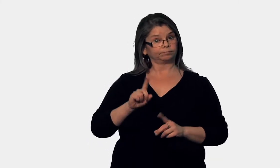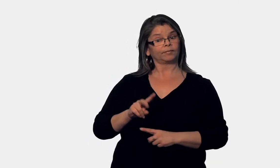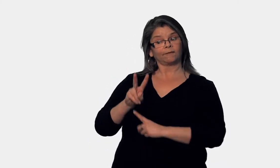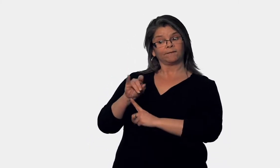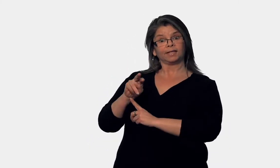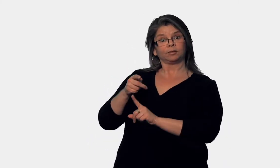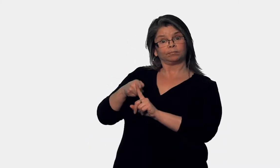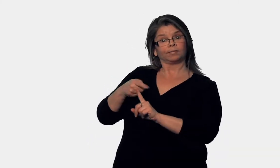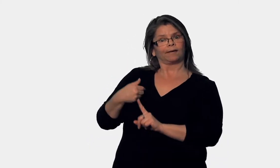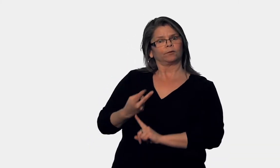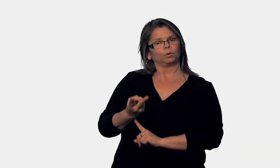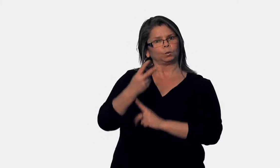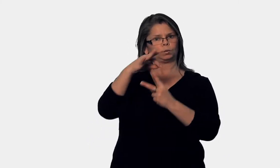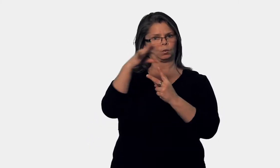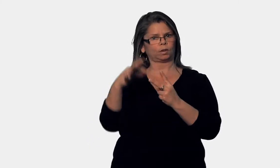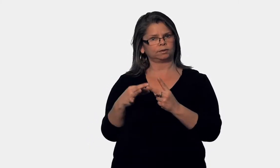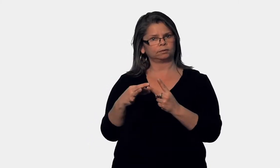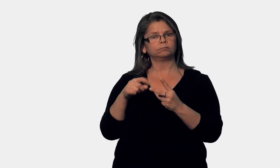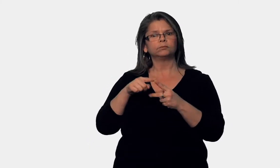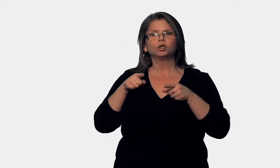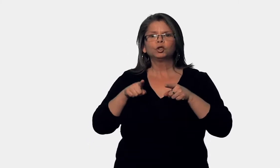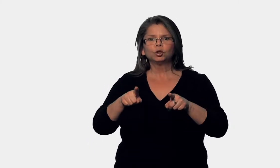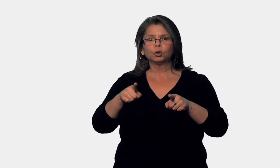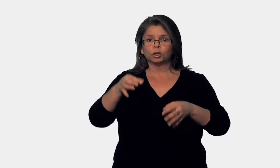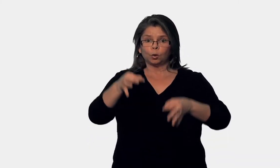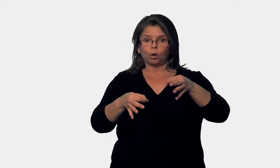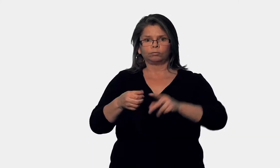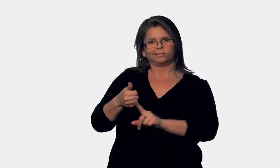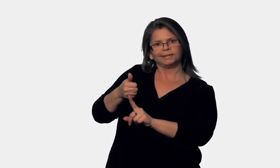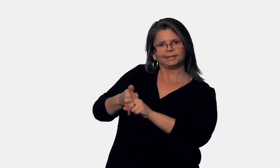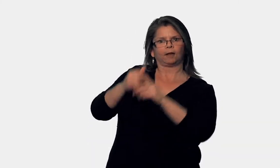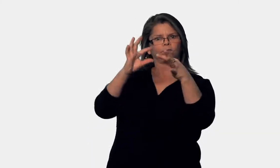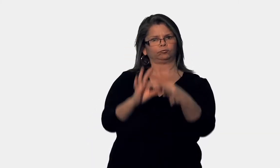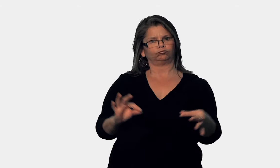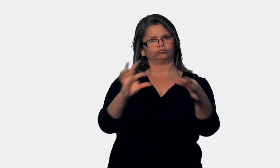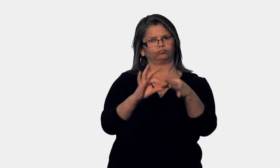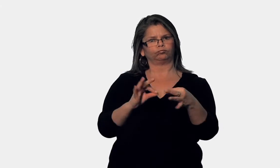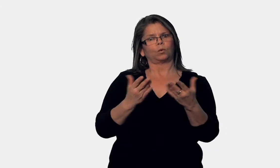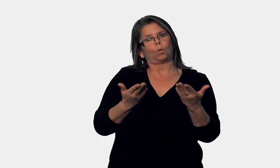The victim can read the statement in court,